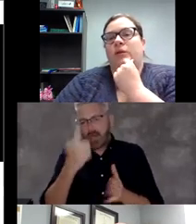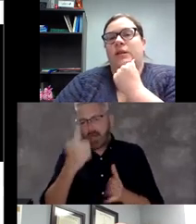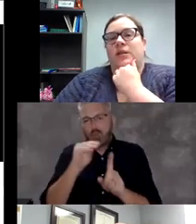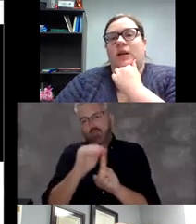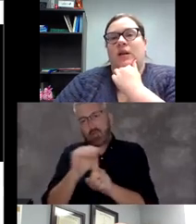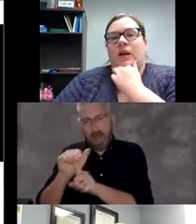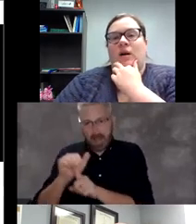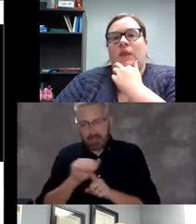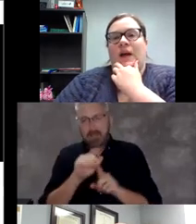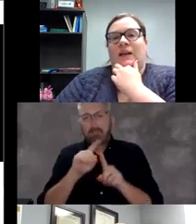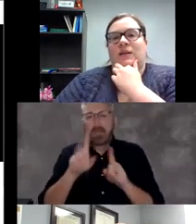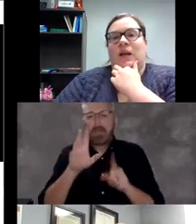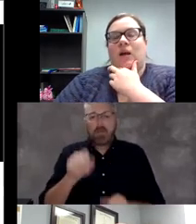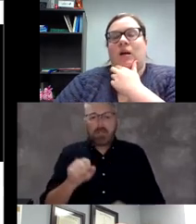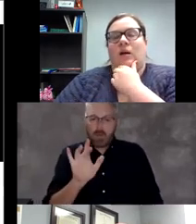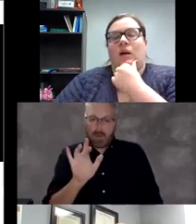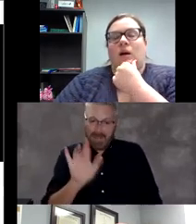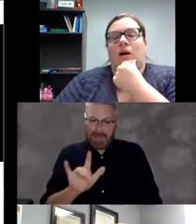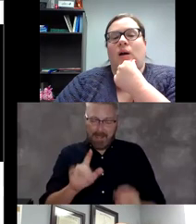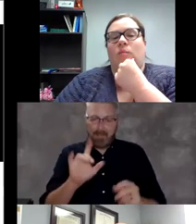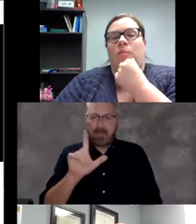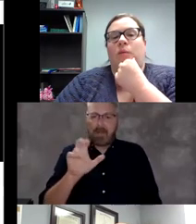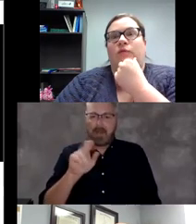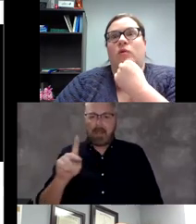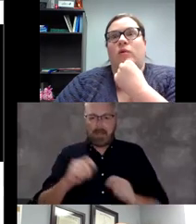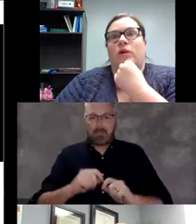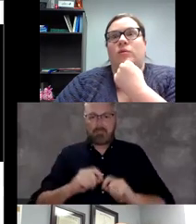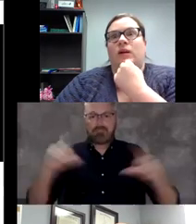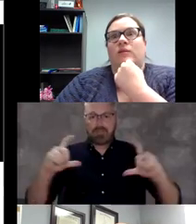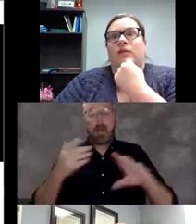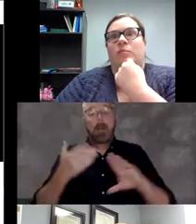YOU WILL NEED TO CLICK ON THAT LINK BEFORE YOU LEAVE THE